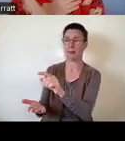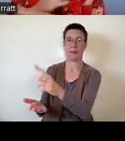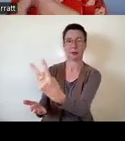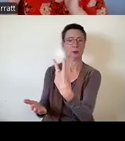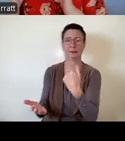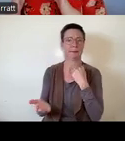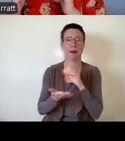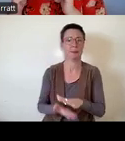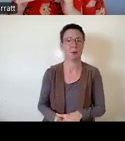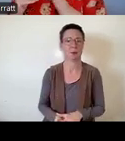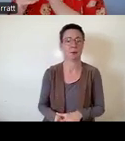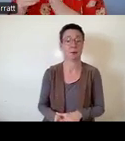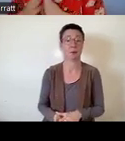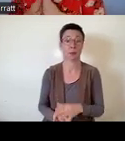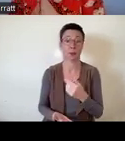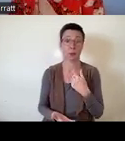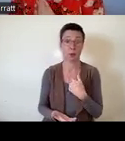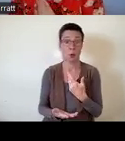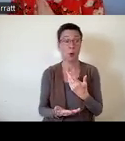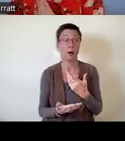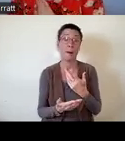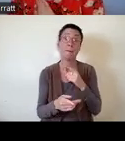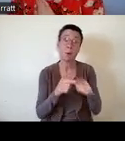It's going to be more beneficial to connect in most instances.